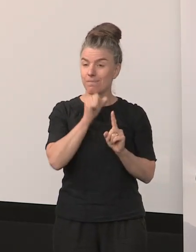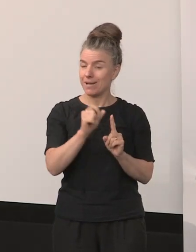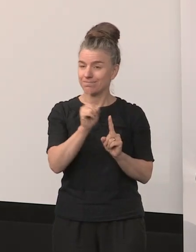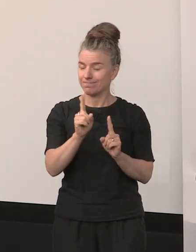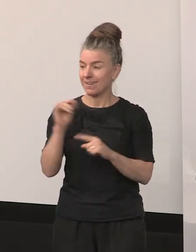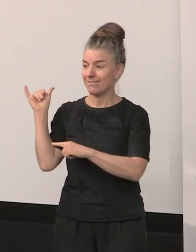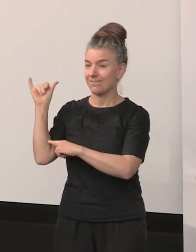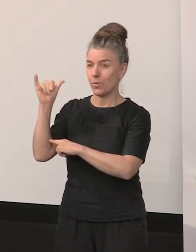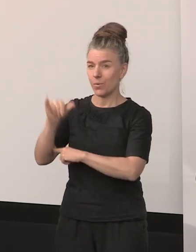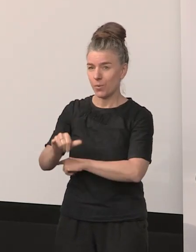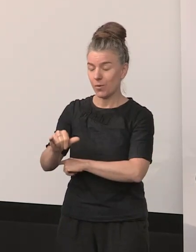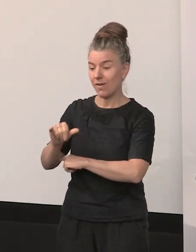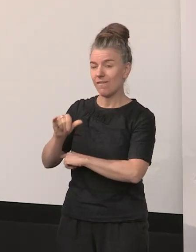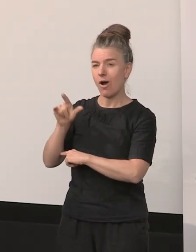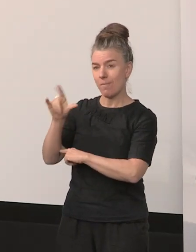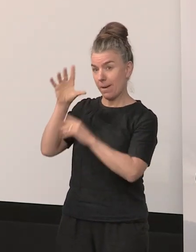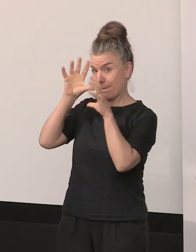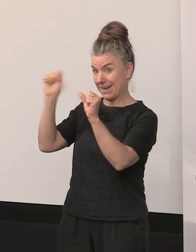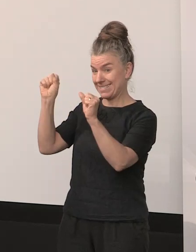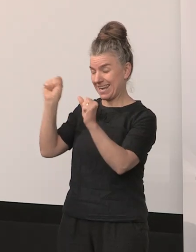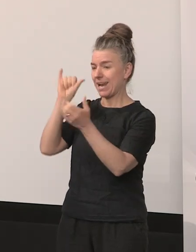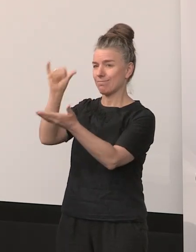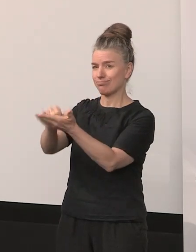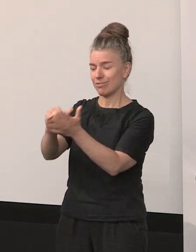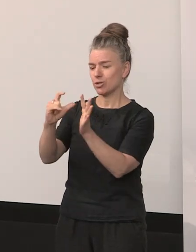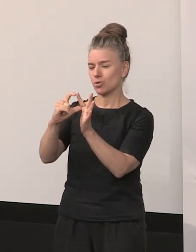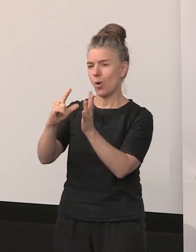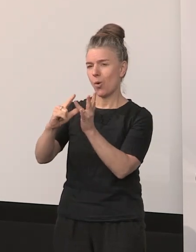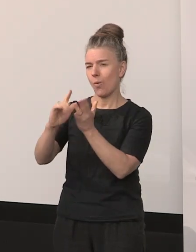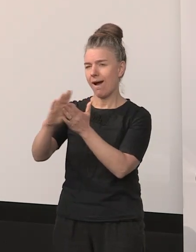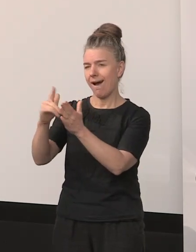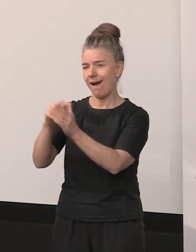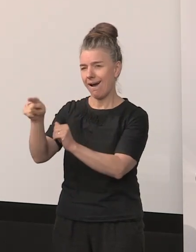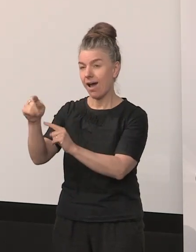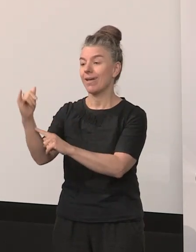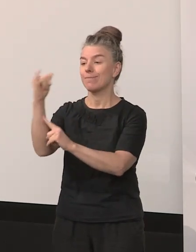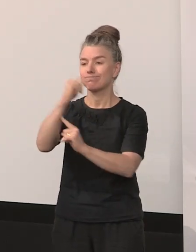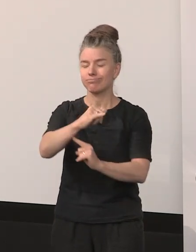Auckland, in our quarantine facility, which is the Jet